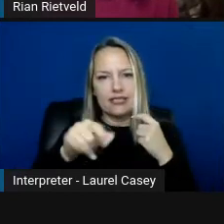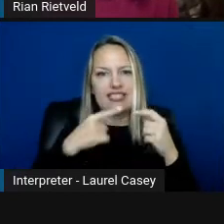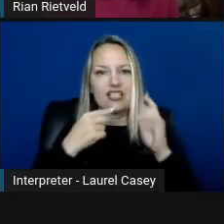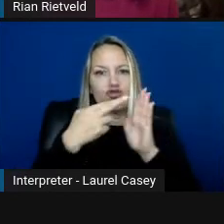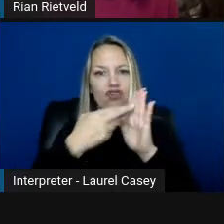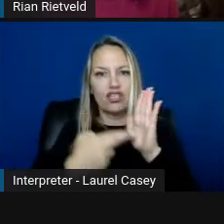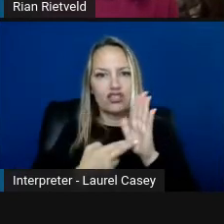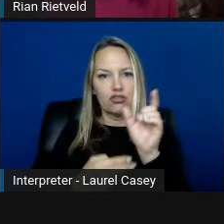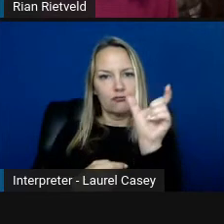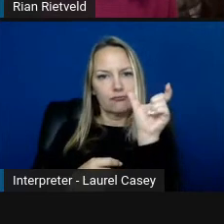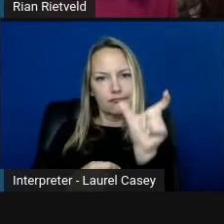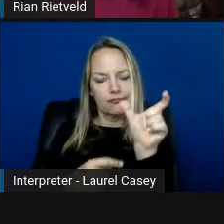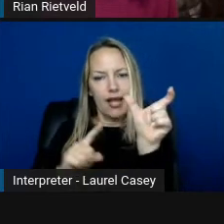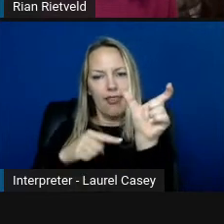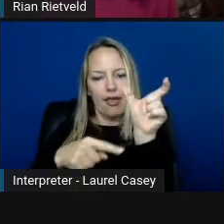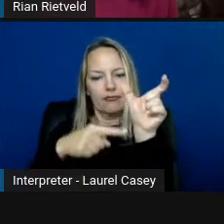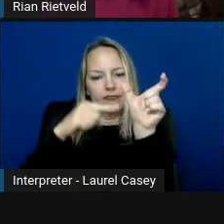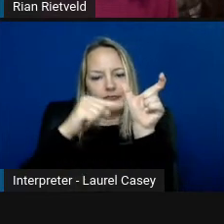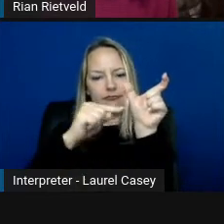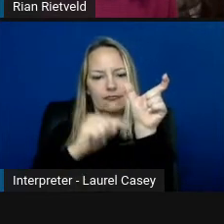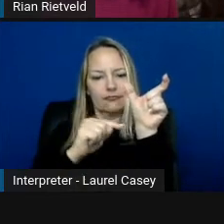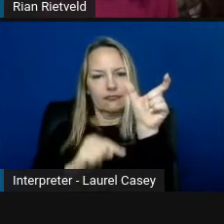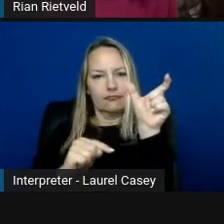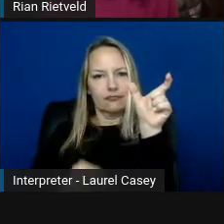they have other options for other ways you can sign in.